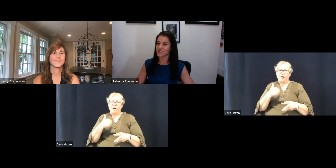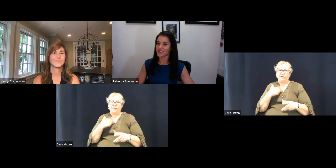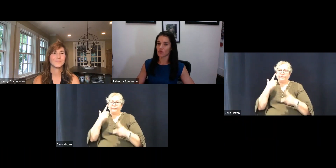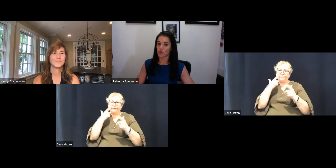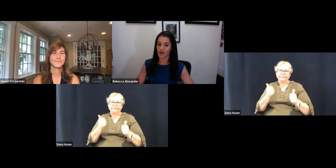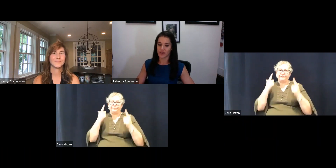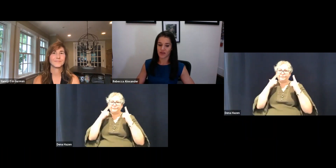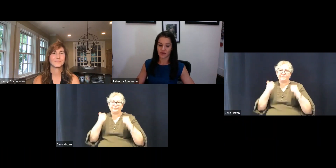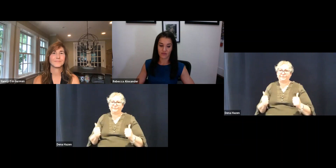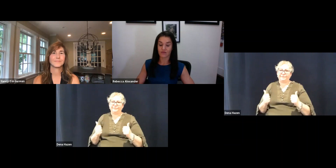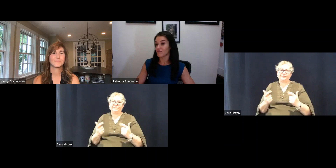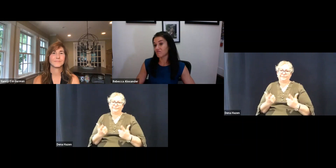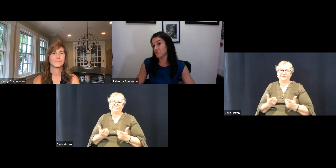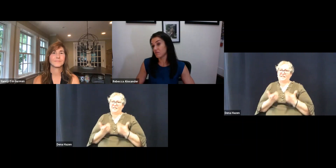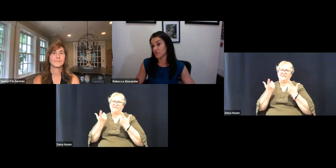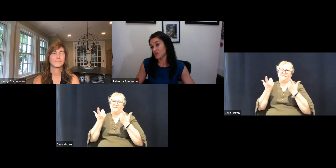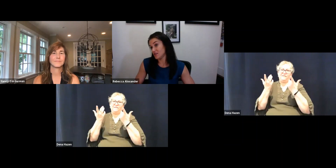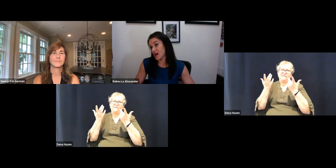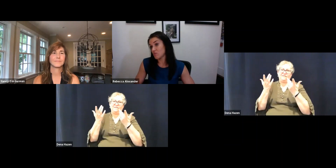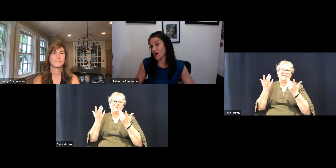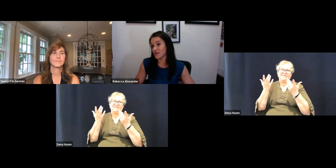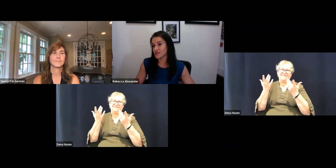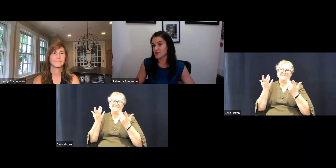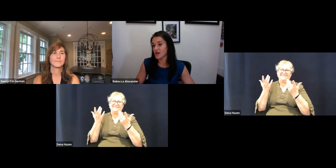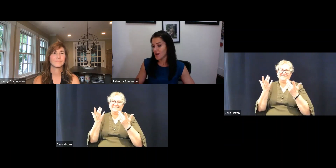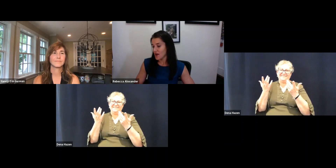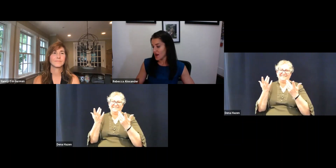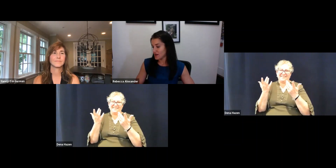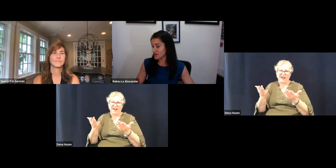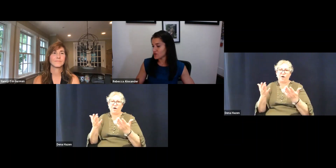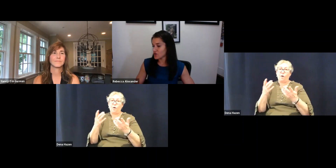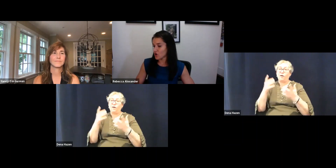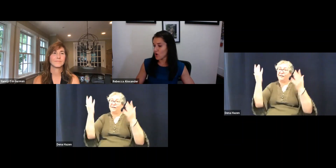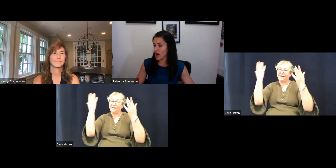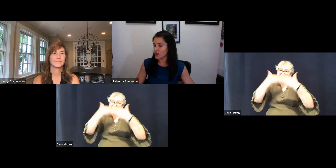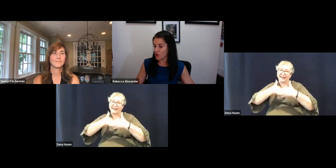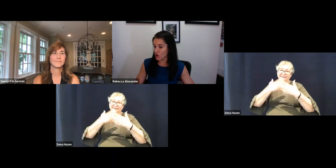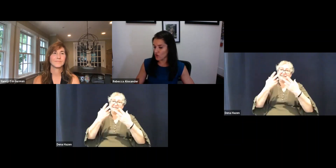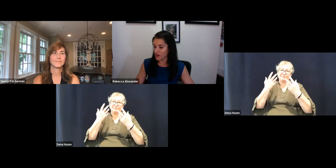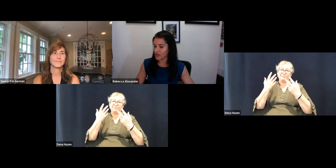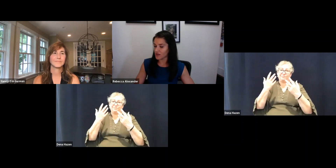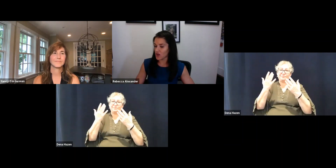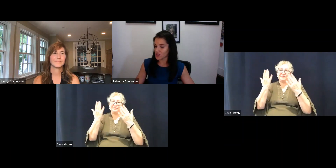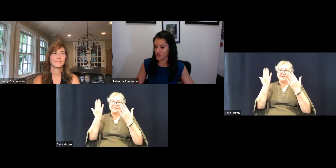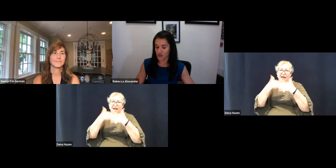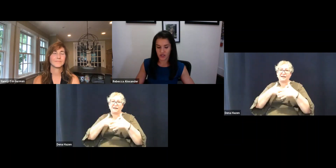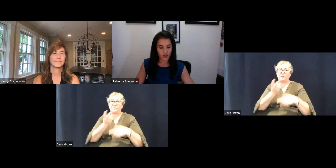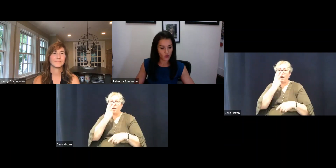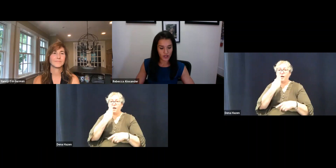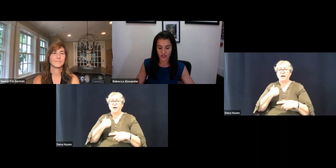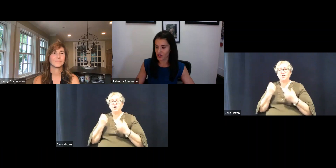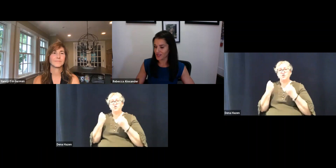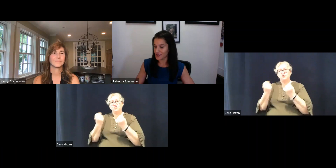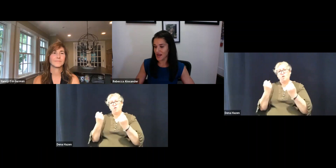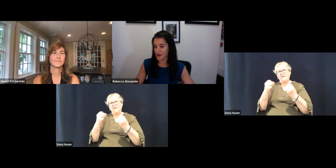dealing with night blindness. And so I drove in Los Angeles only during the day,